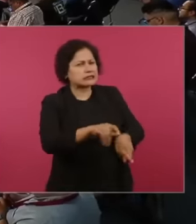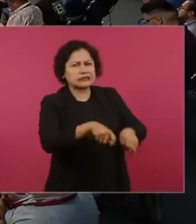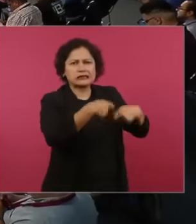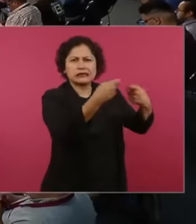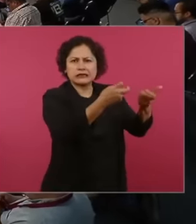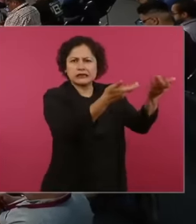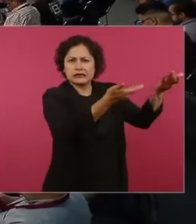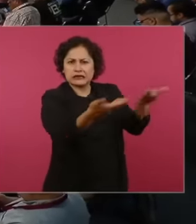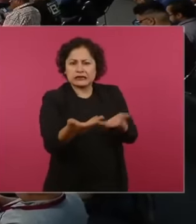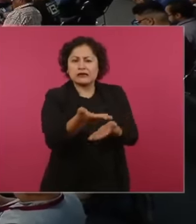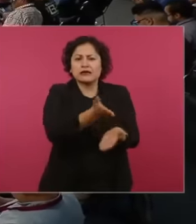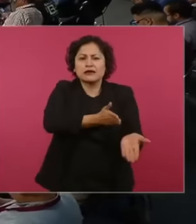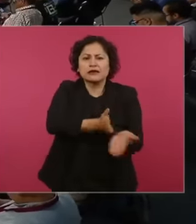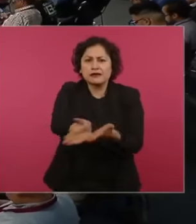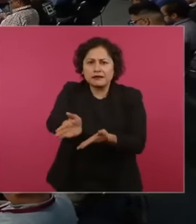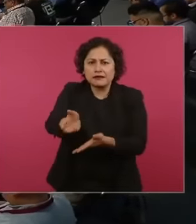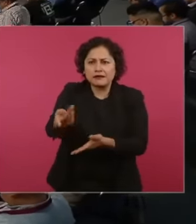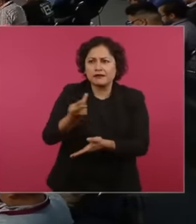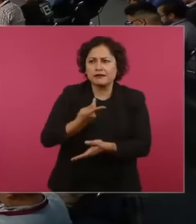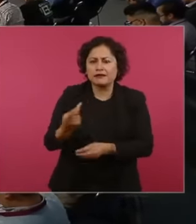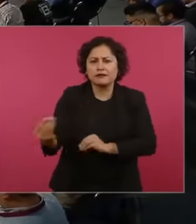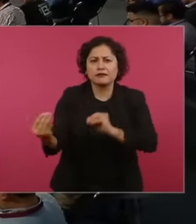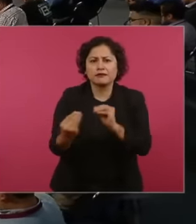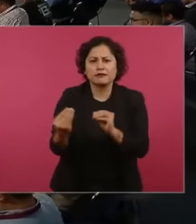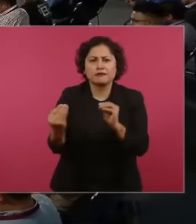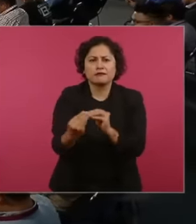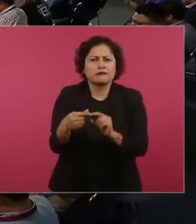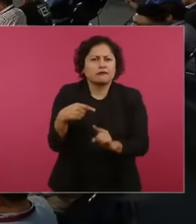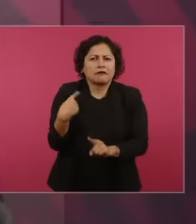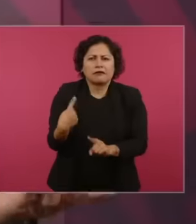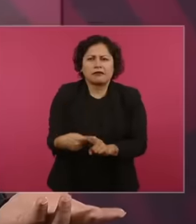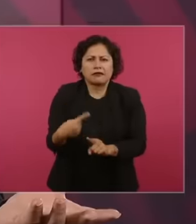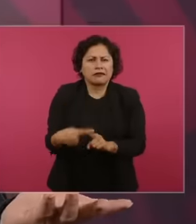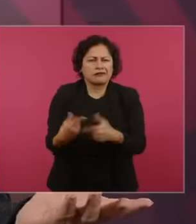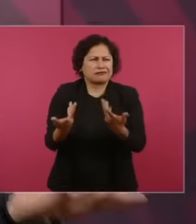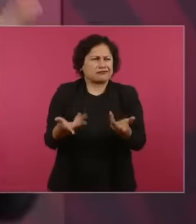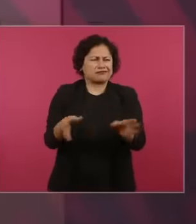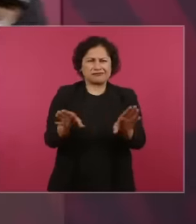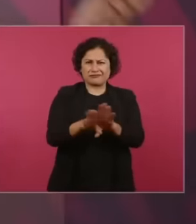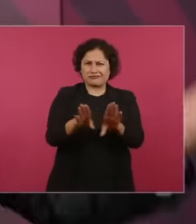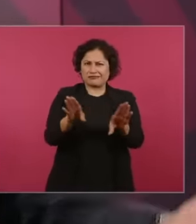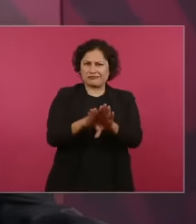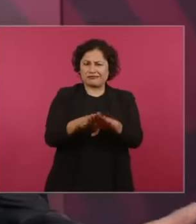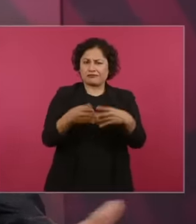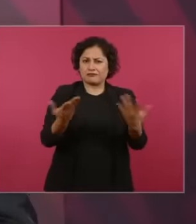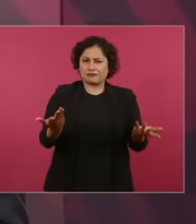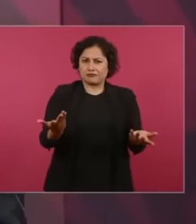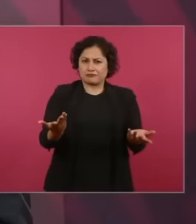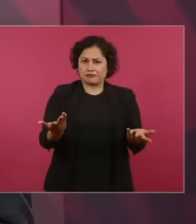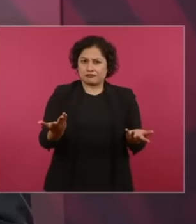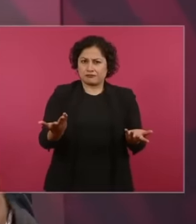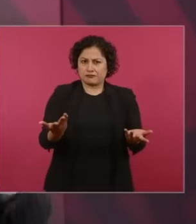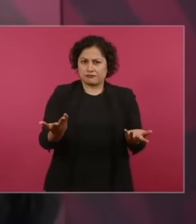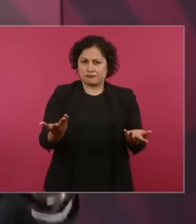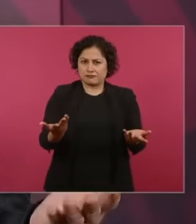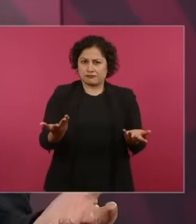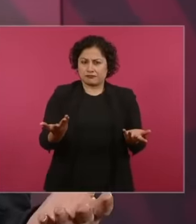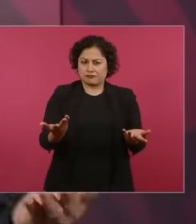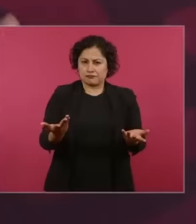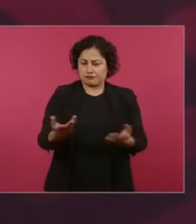intervene are flagrantly violating international law